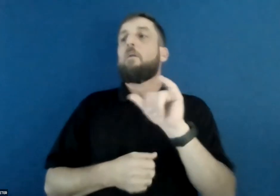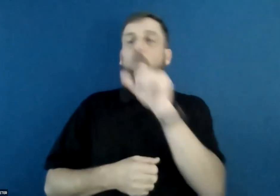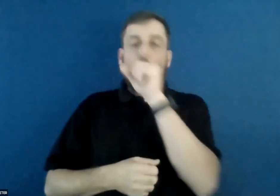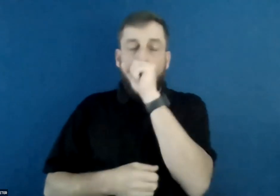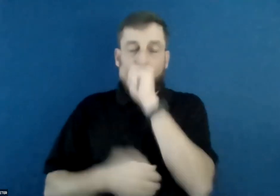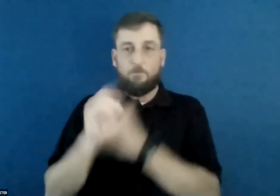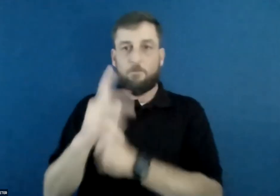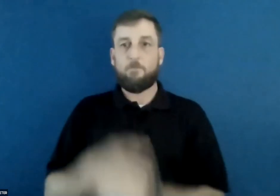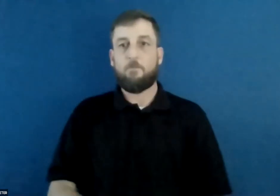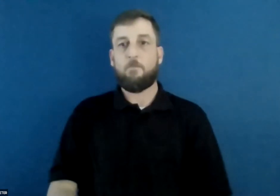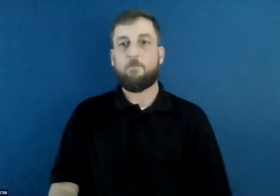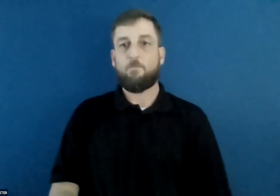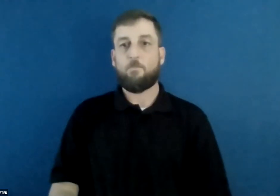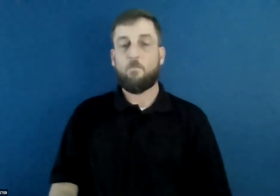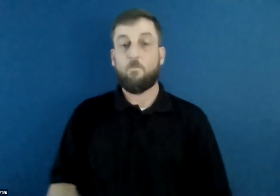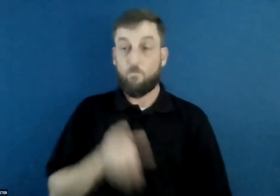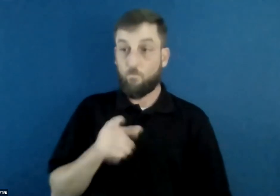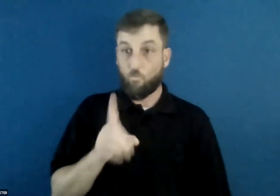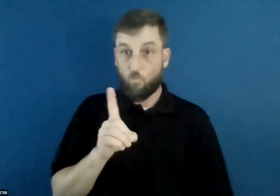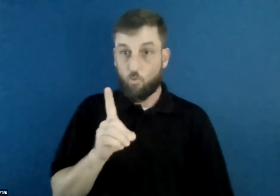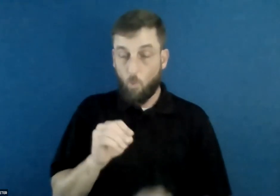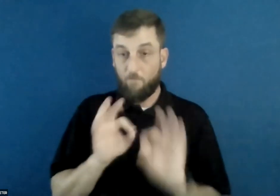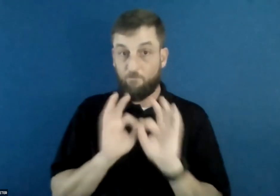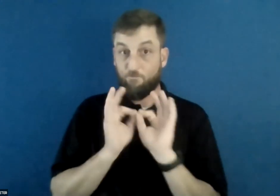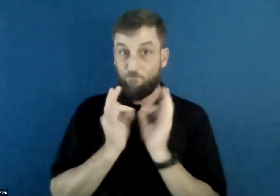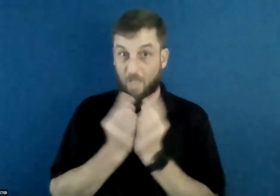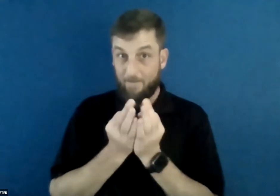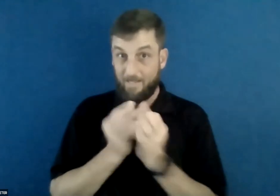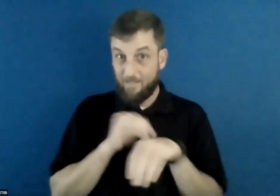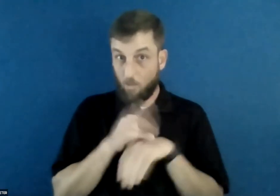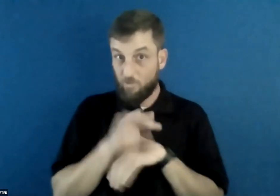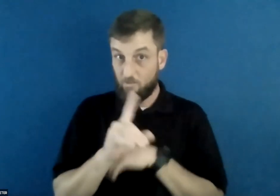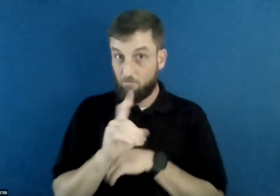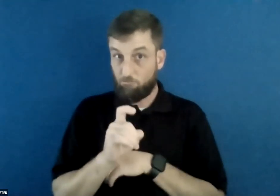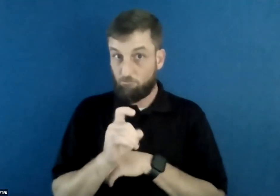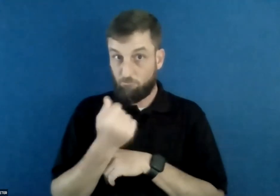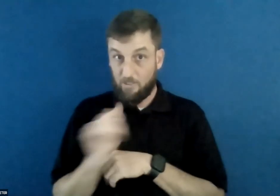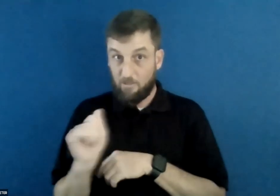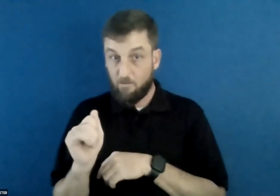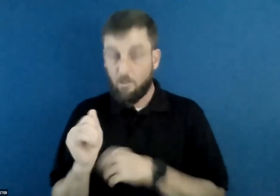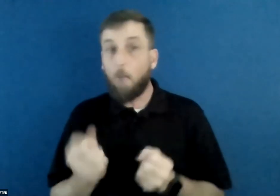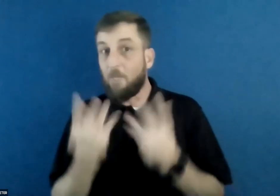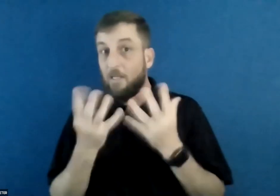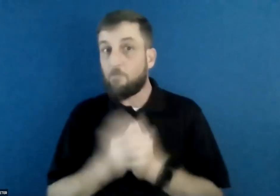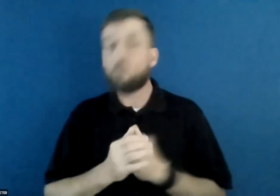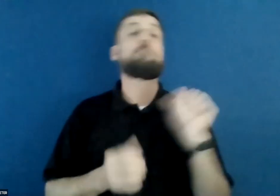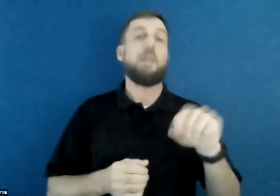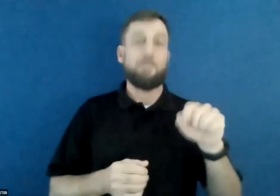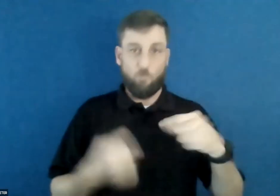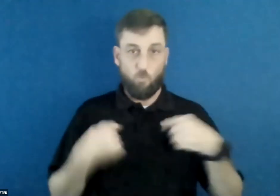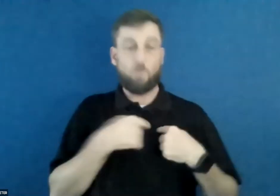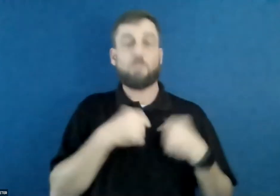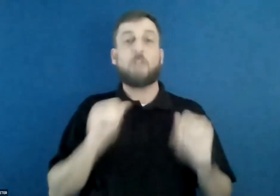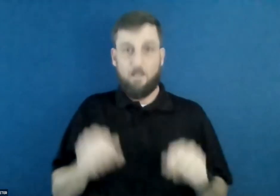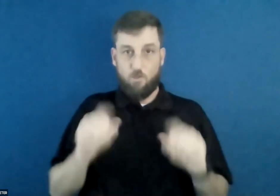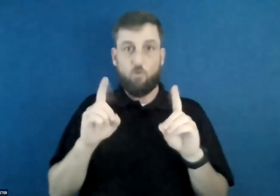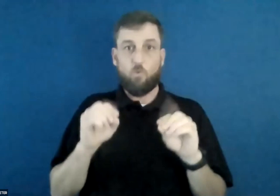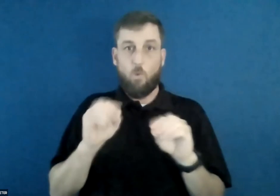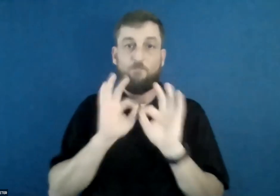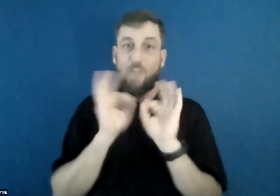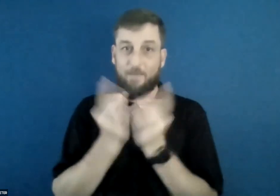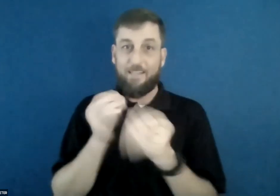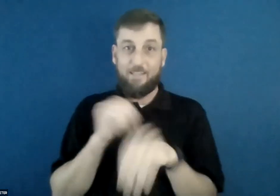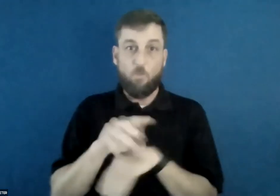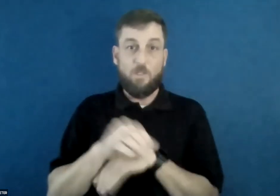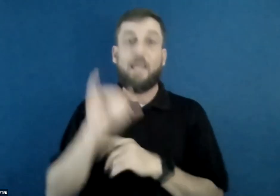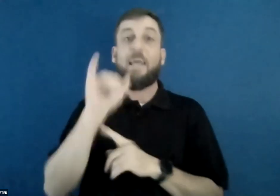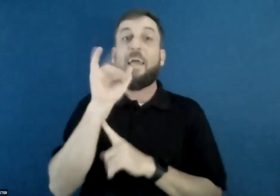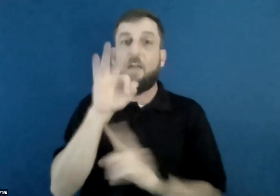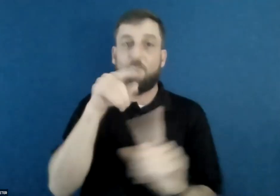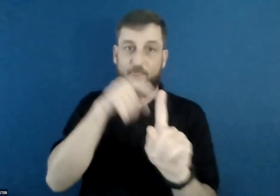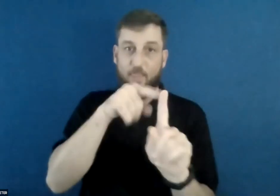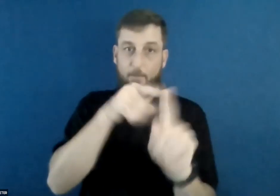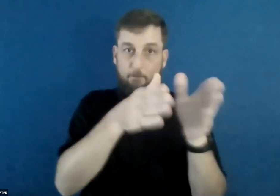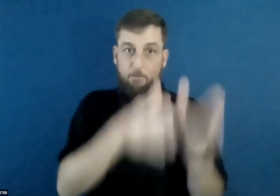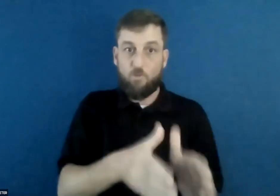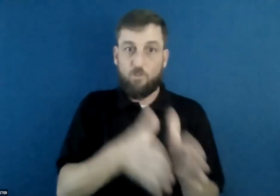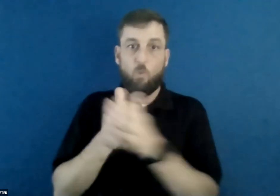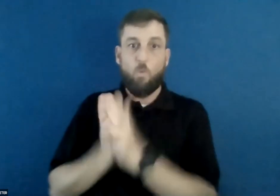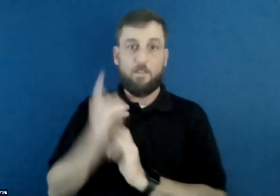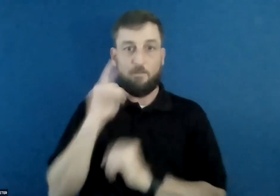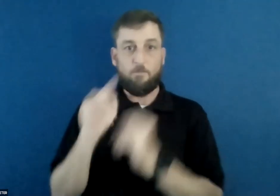Do you do family counseling sessions and if so how many we do, we do have the capacity to do family counseling sessions. If the individual request it.